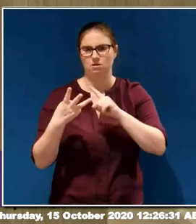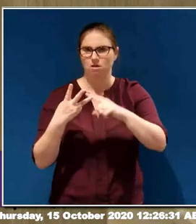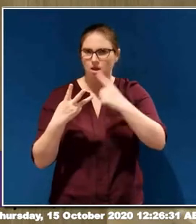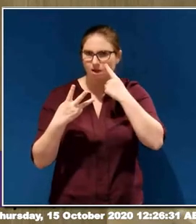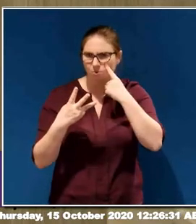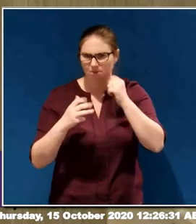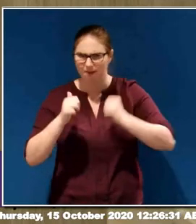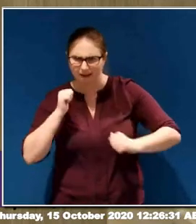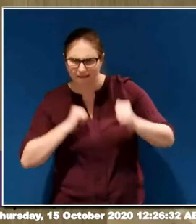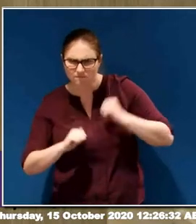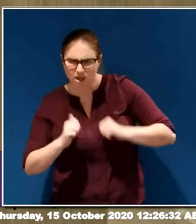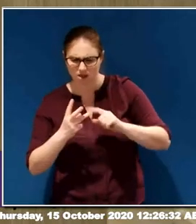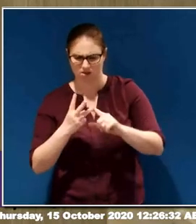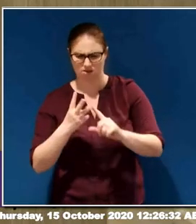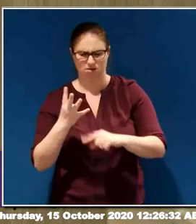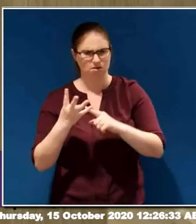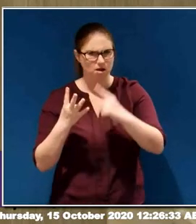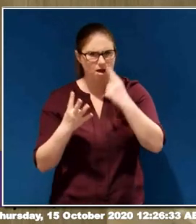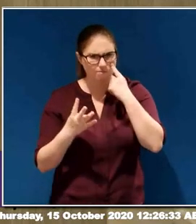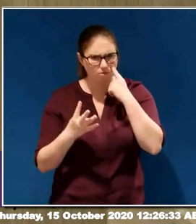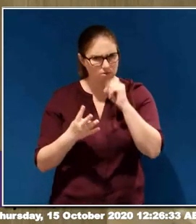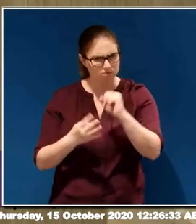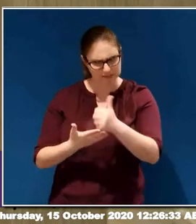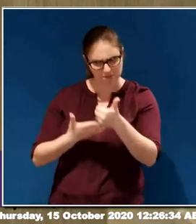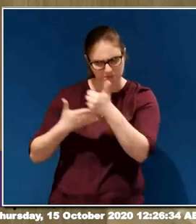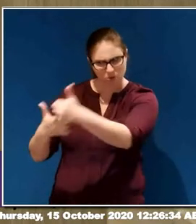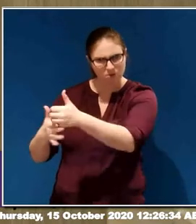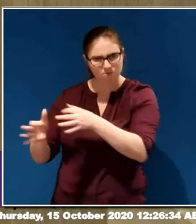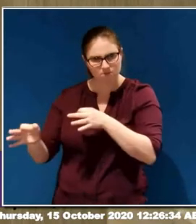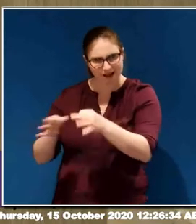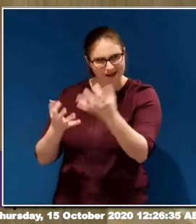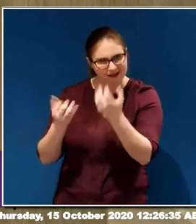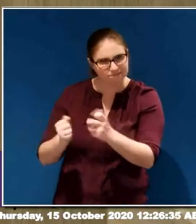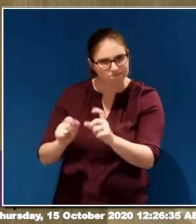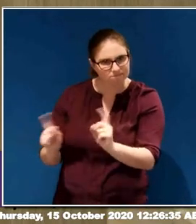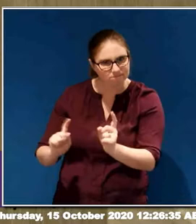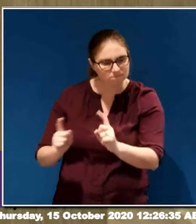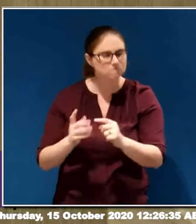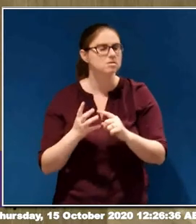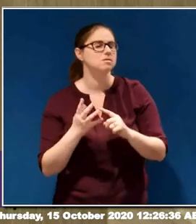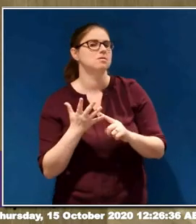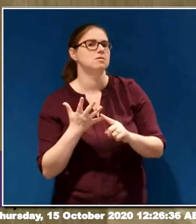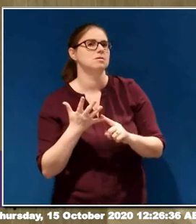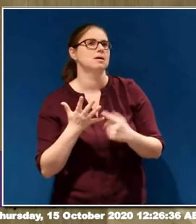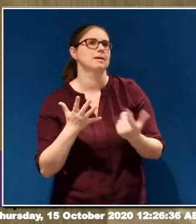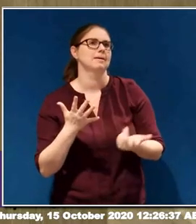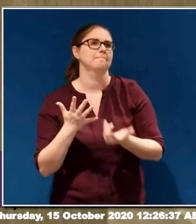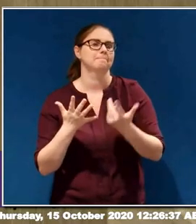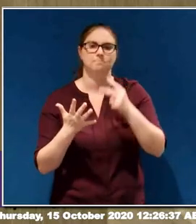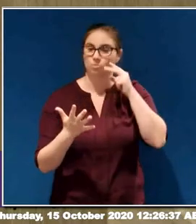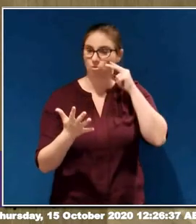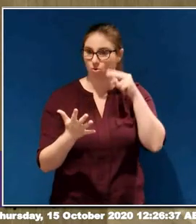plans that are in place, we look at absences, we look at records of contact,